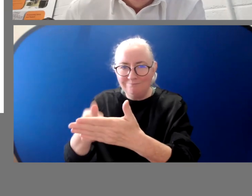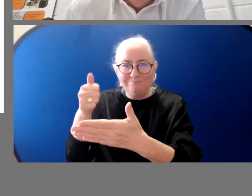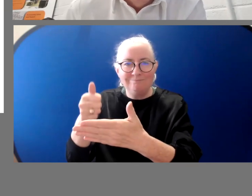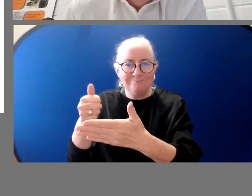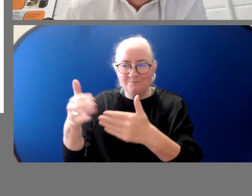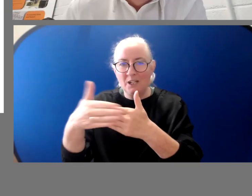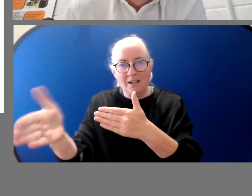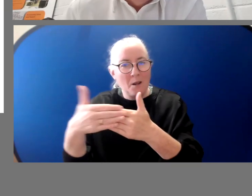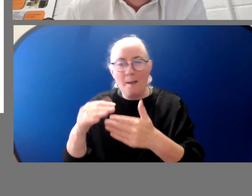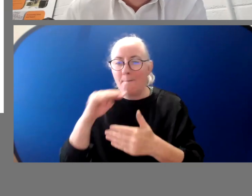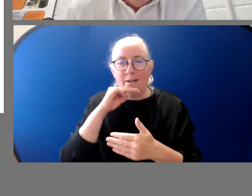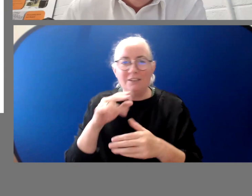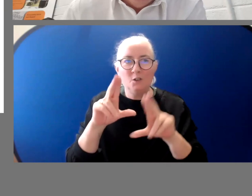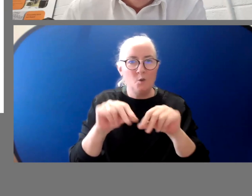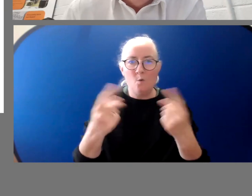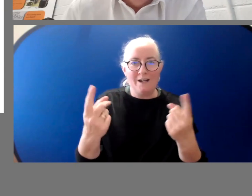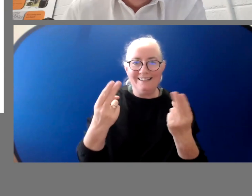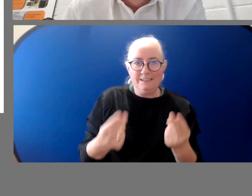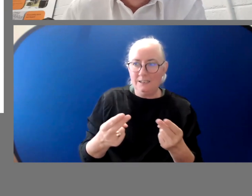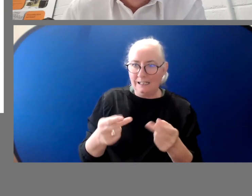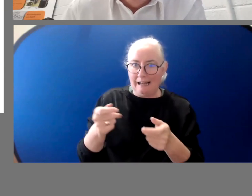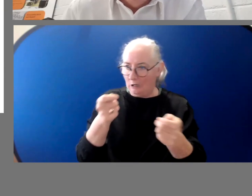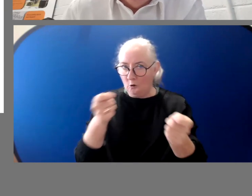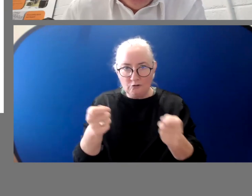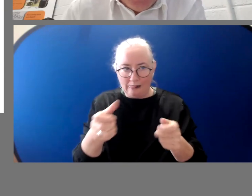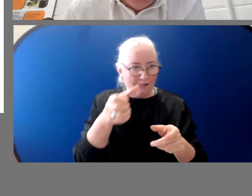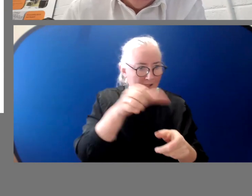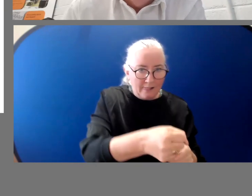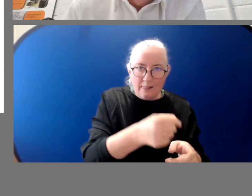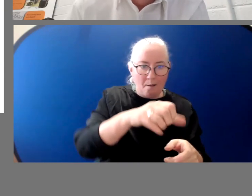require someone to you know operate control it doesn't require them to pull a handle or it